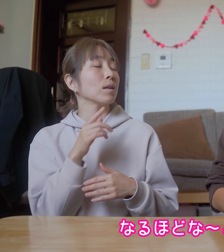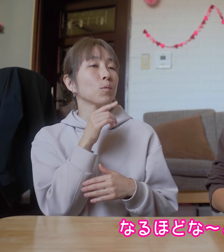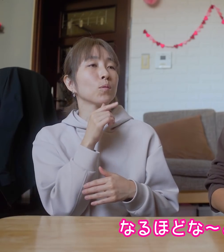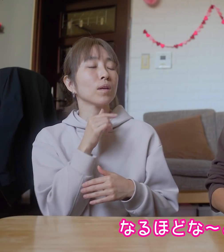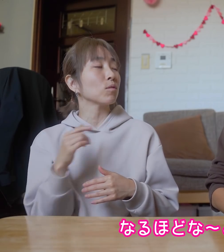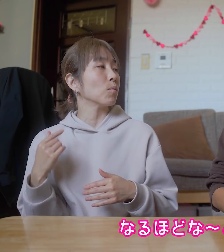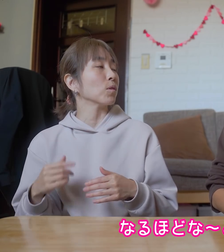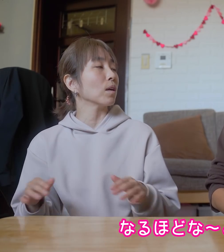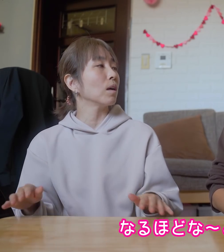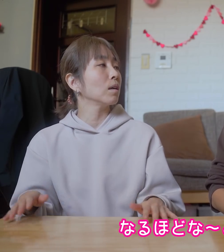(Dad)That's true, that's true. (Mom)I see what he means.